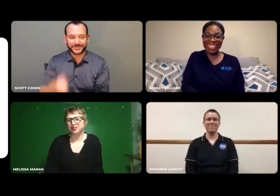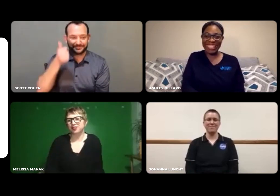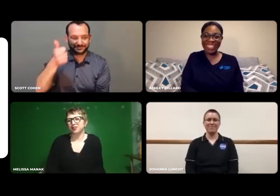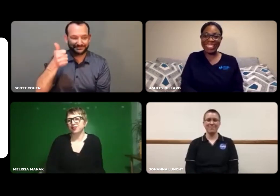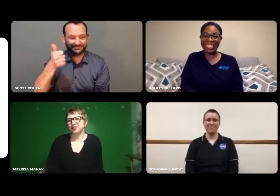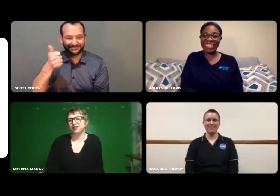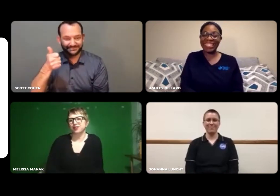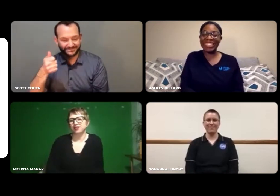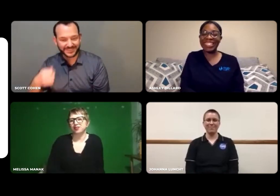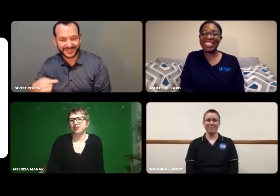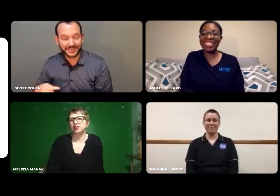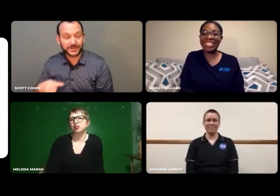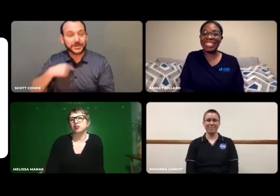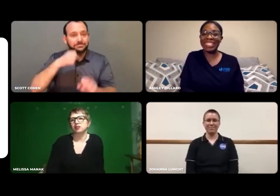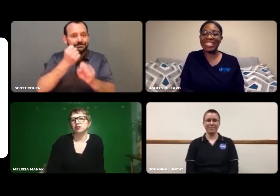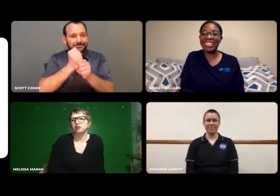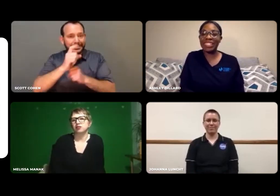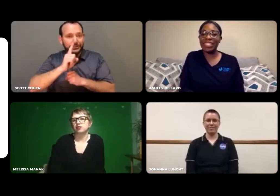Great.